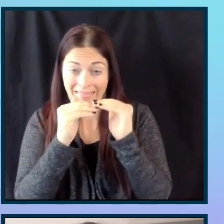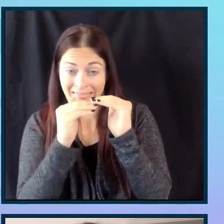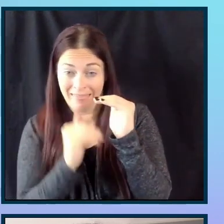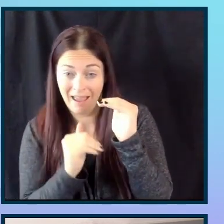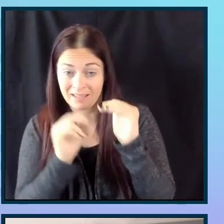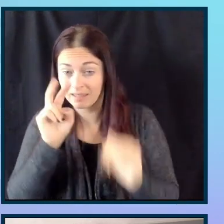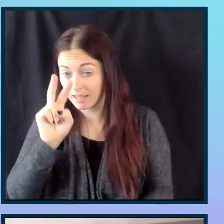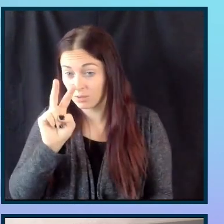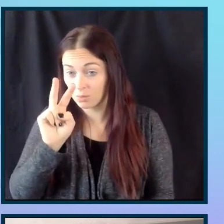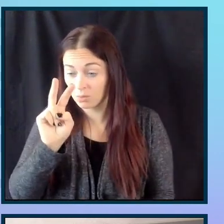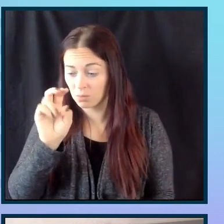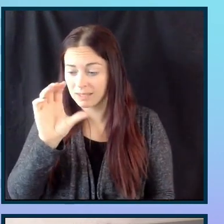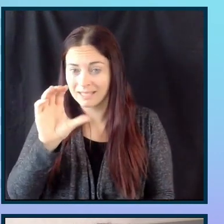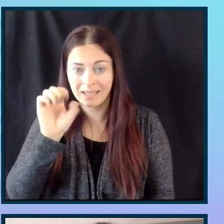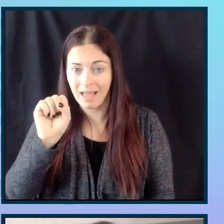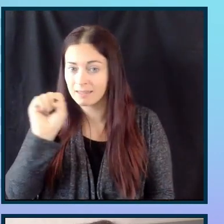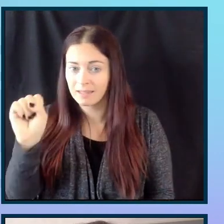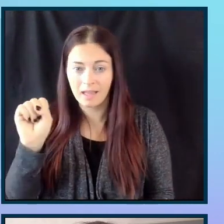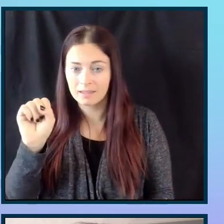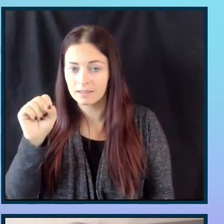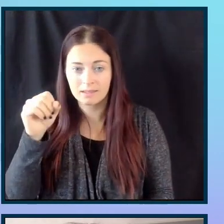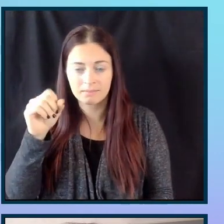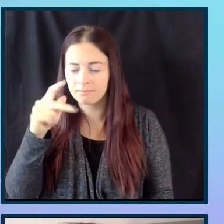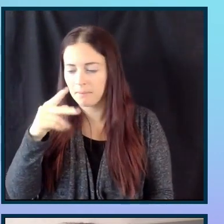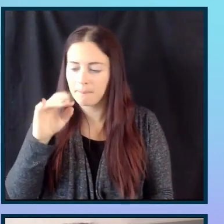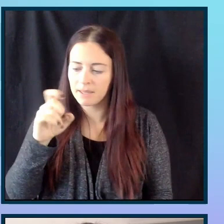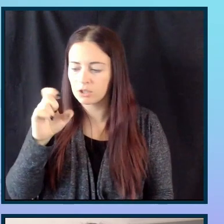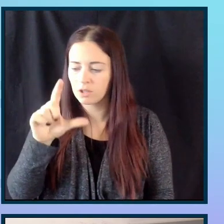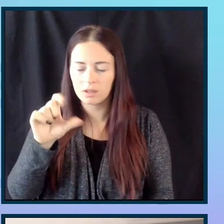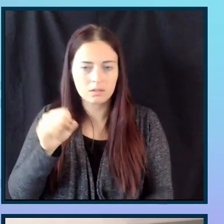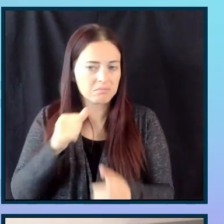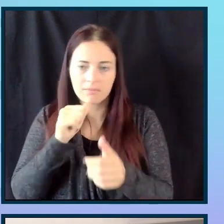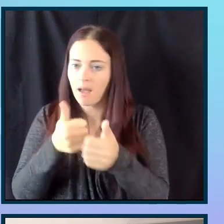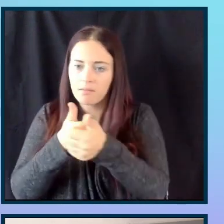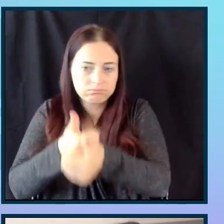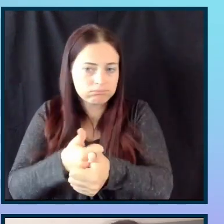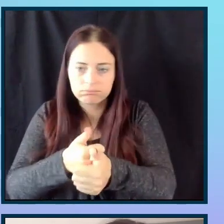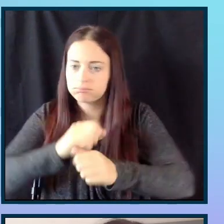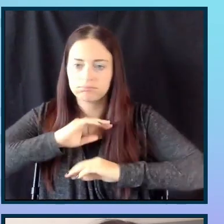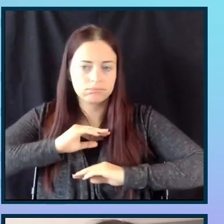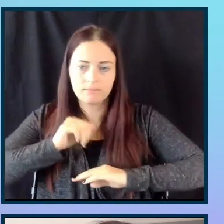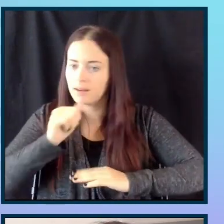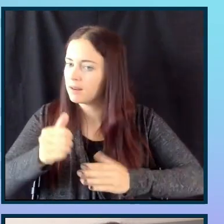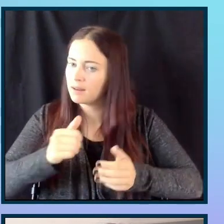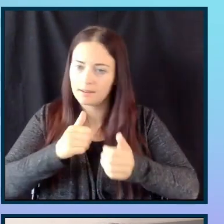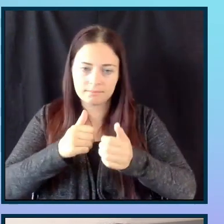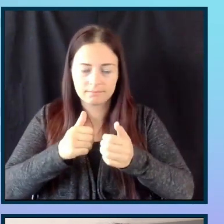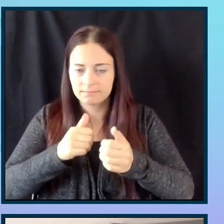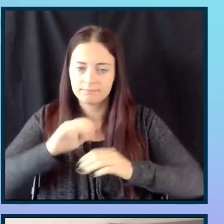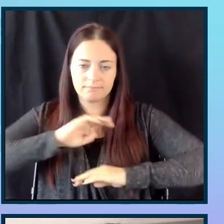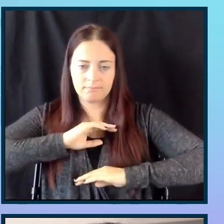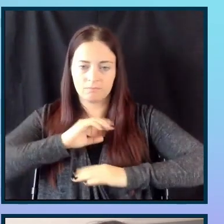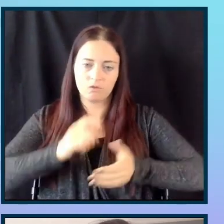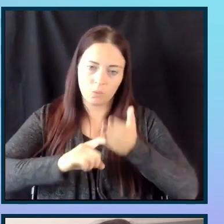to ensure that there is sufficient area there to see. So this really helps ensure that people